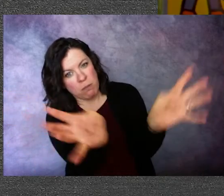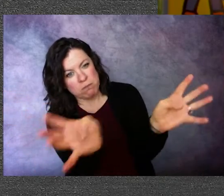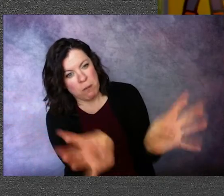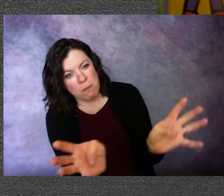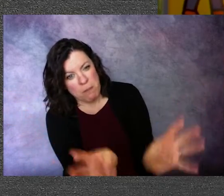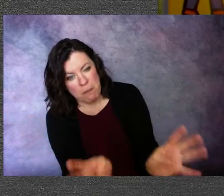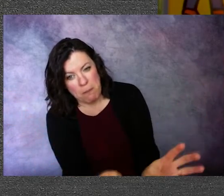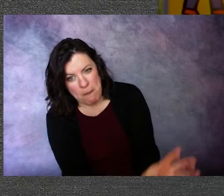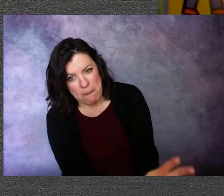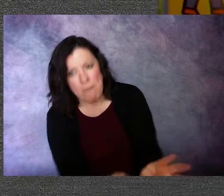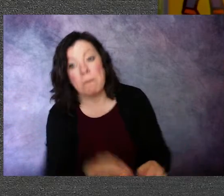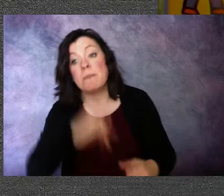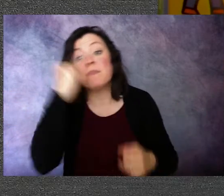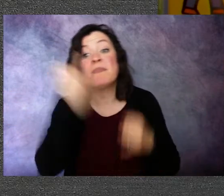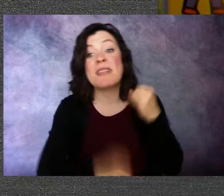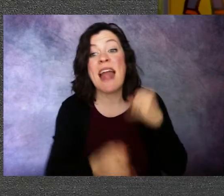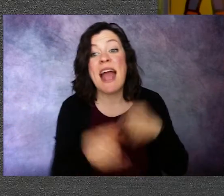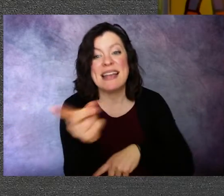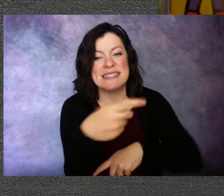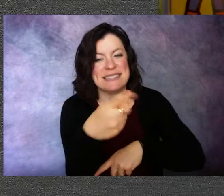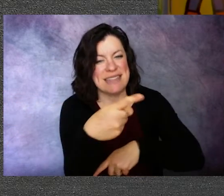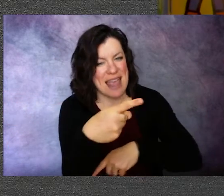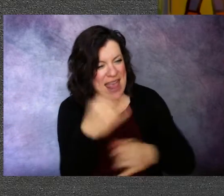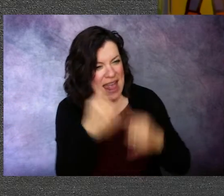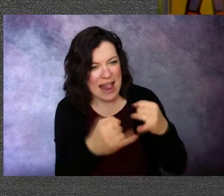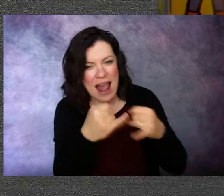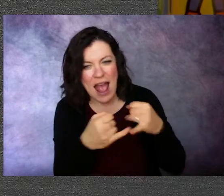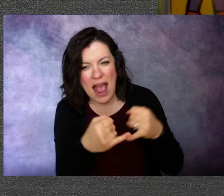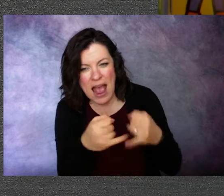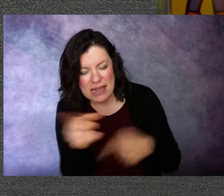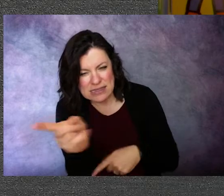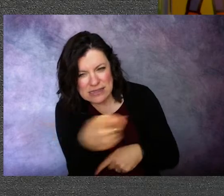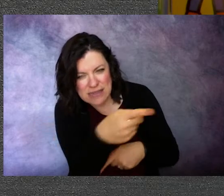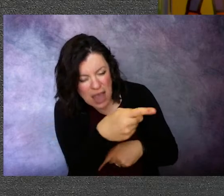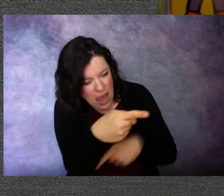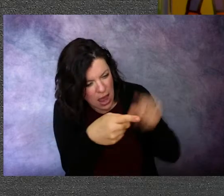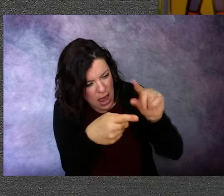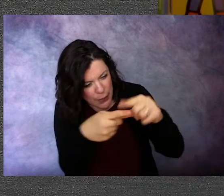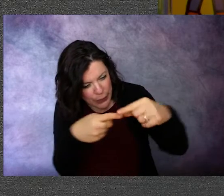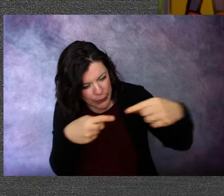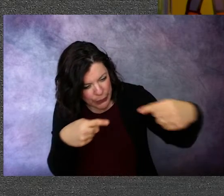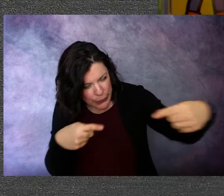"And the tailbones are last." Look at that little tiny piece all the way at the very end.